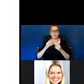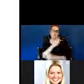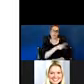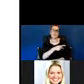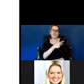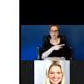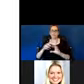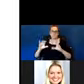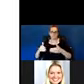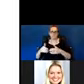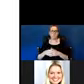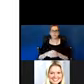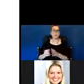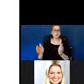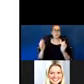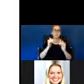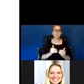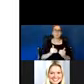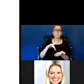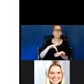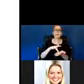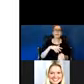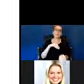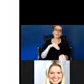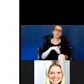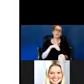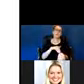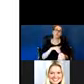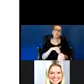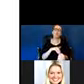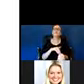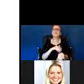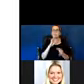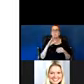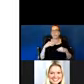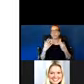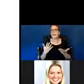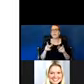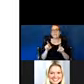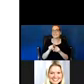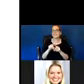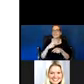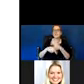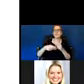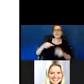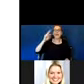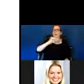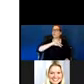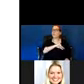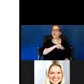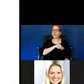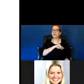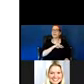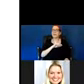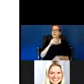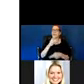We have a medical provider who provides same high quality of care that they provide in the clinic but out on the street.